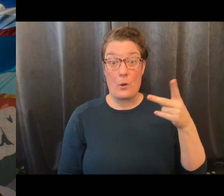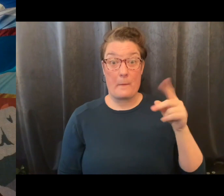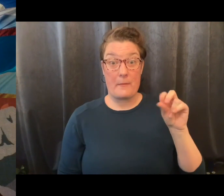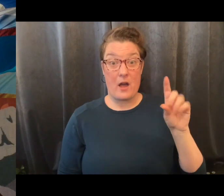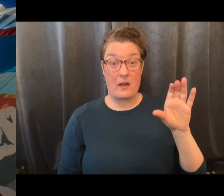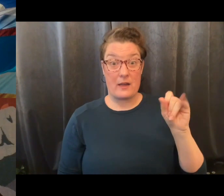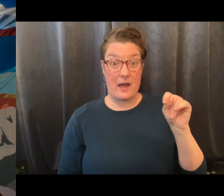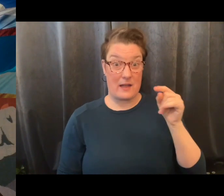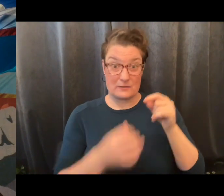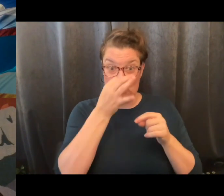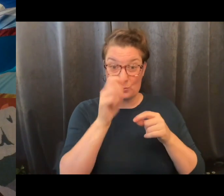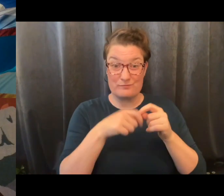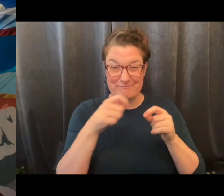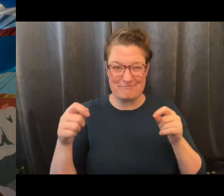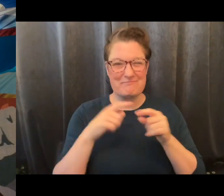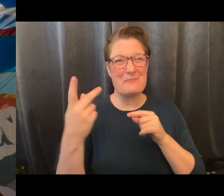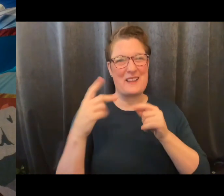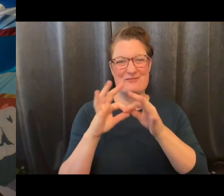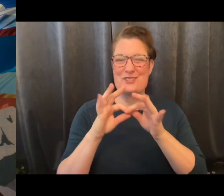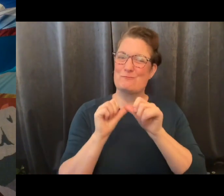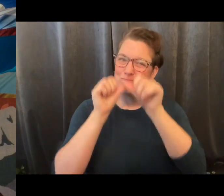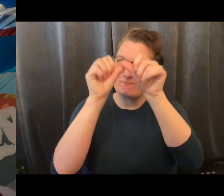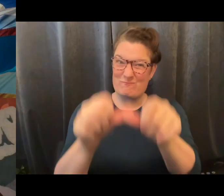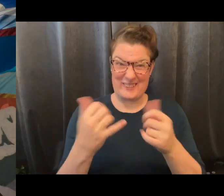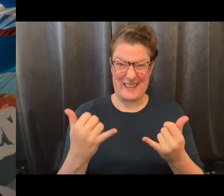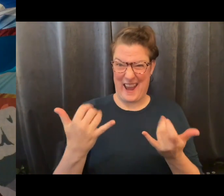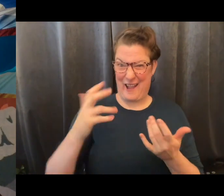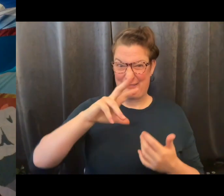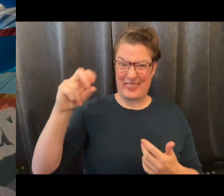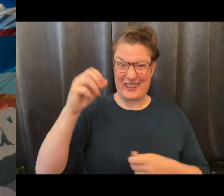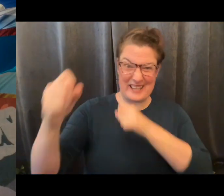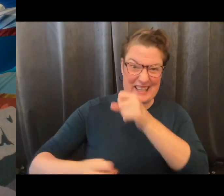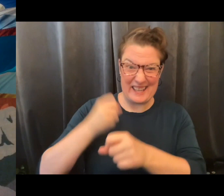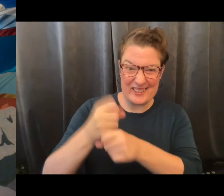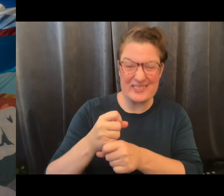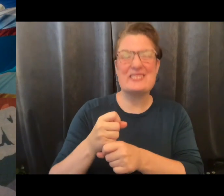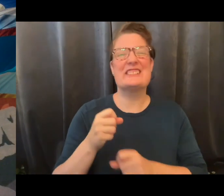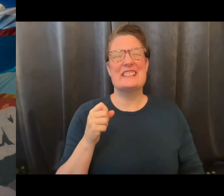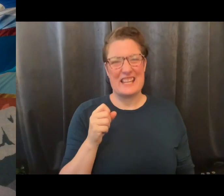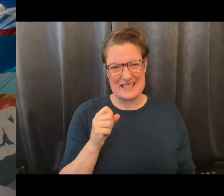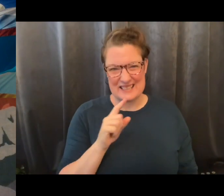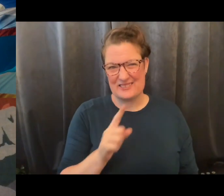continues into its third decade now. And, um, I'm just so excited for what's to come.